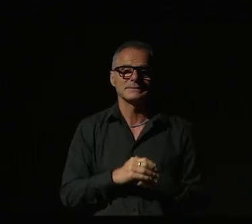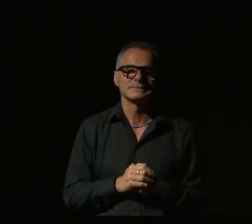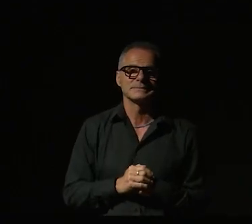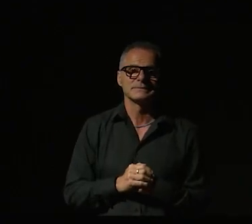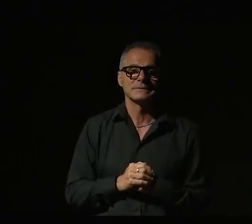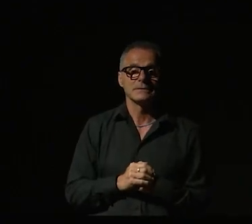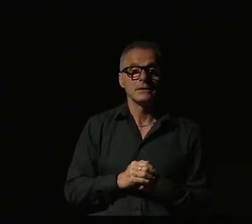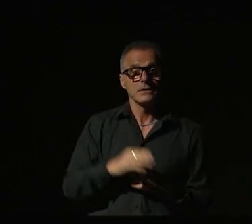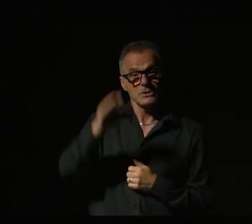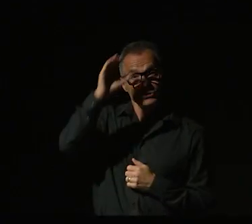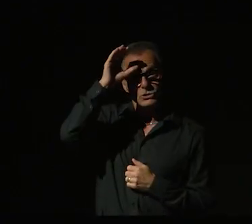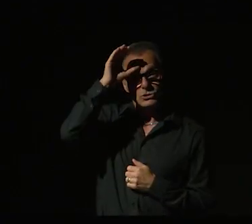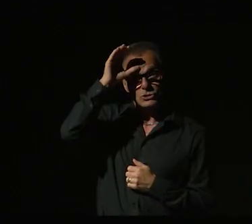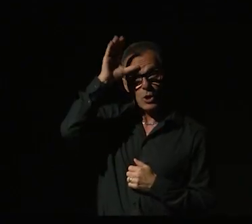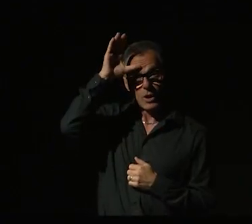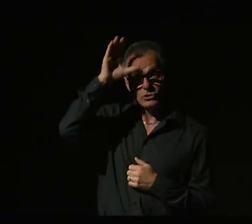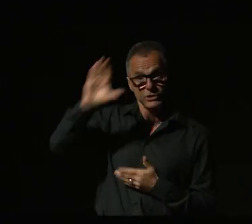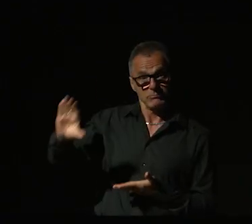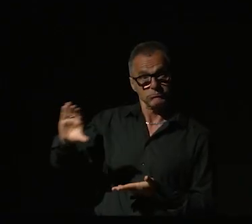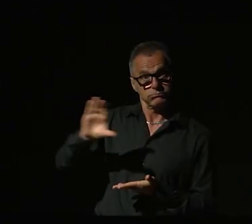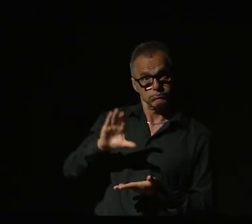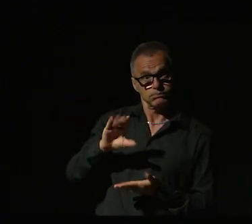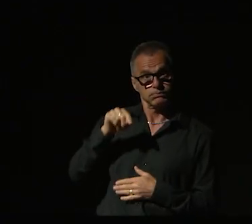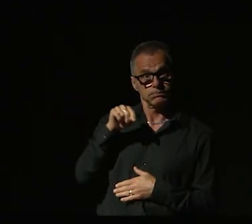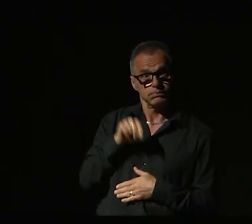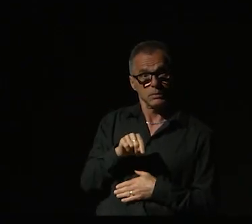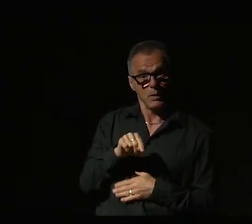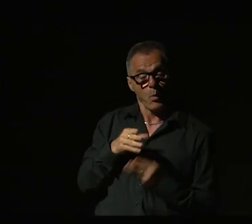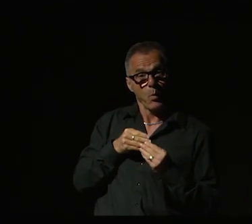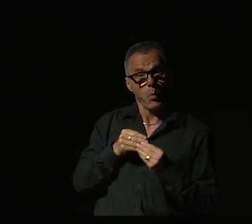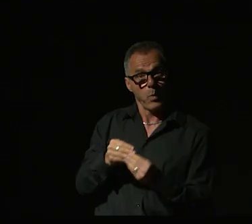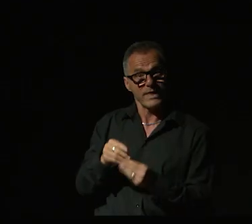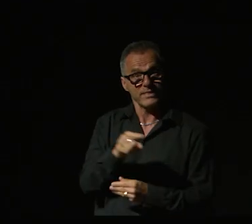and the scholarship that went along with it